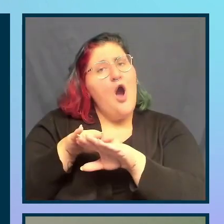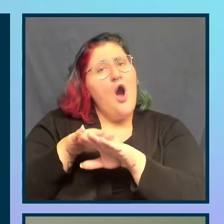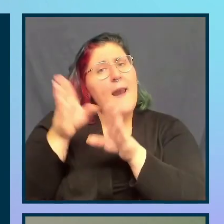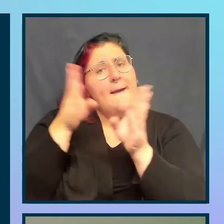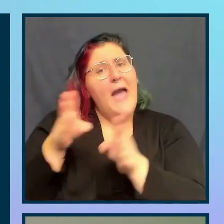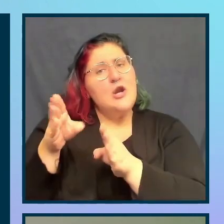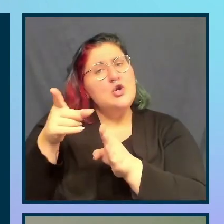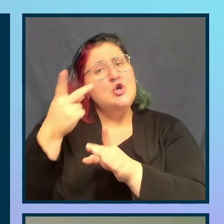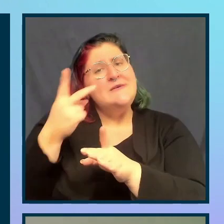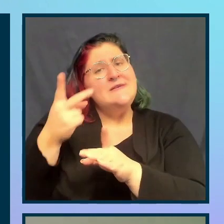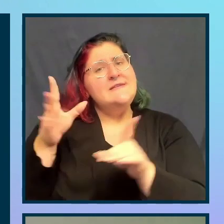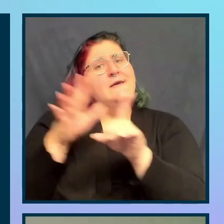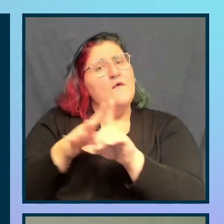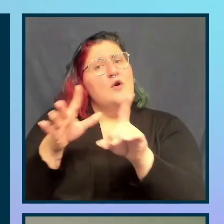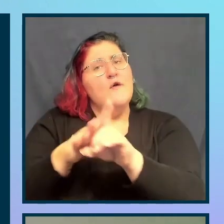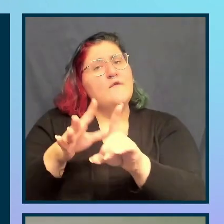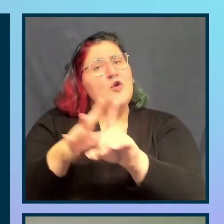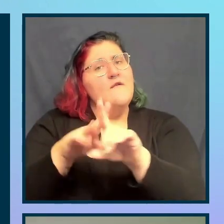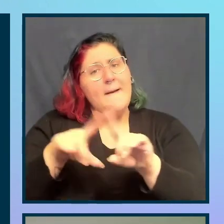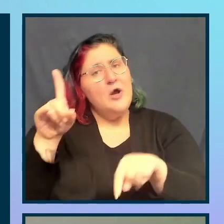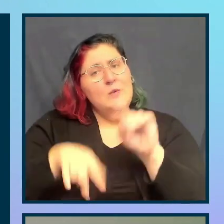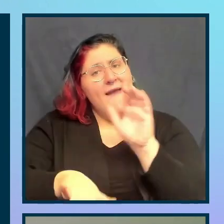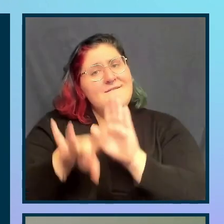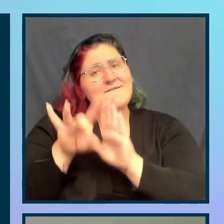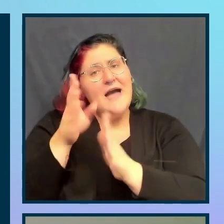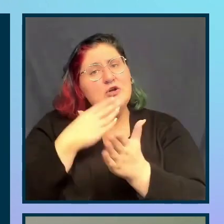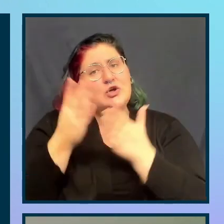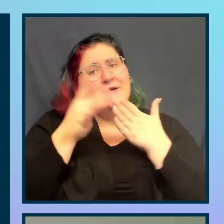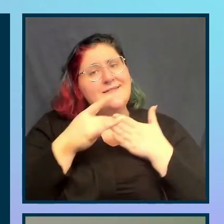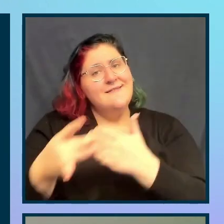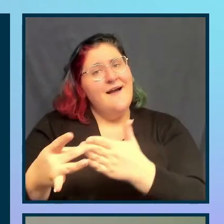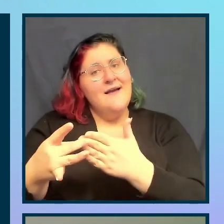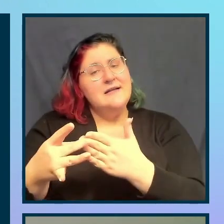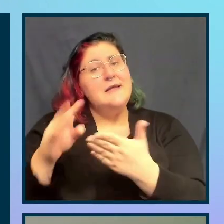that's a great...that's a great kind of heads up that the map itself might need to change.